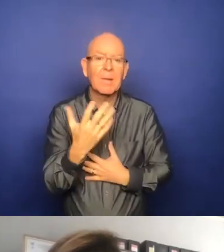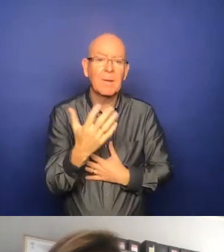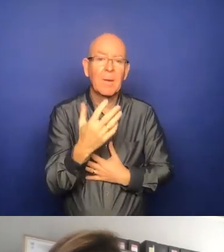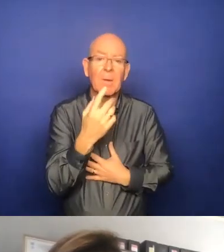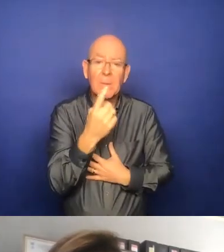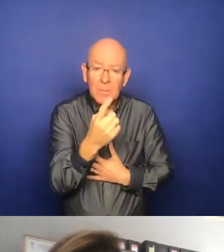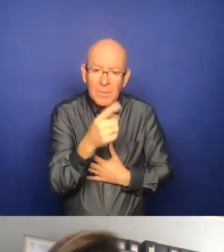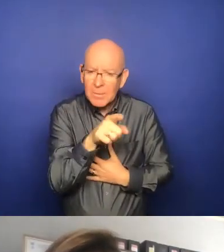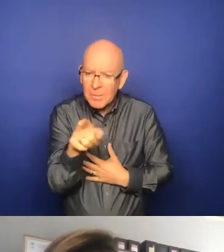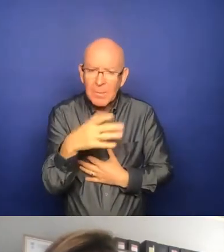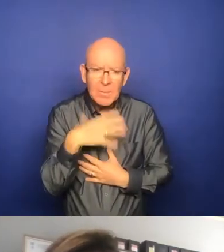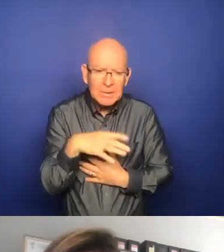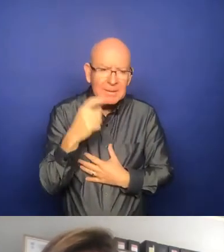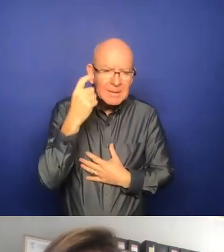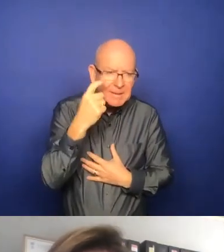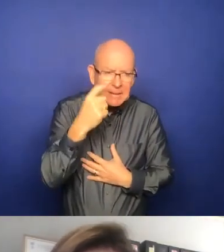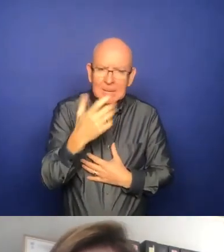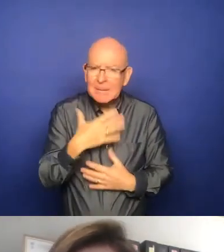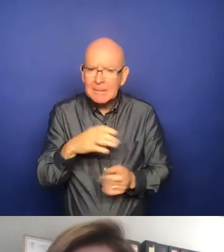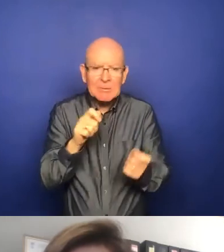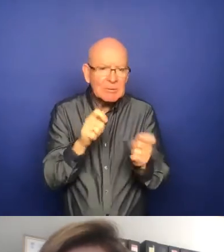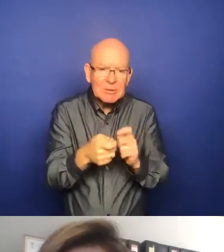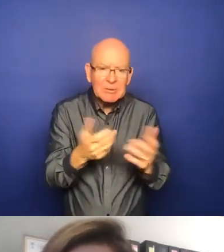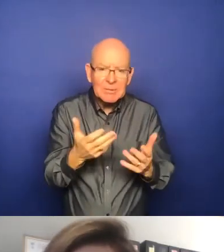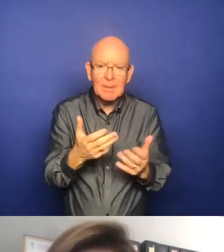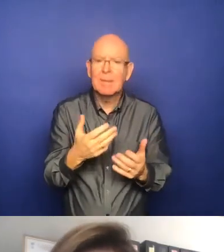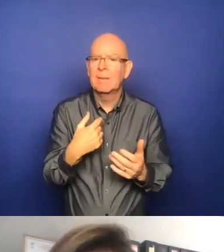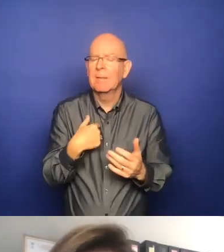on this question. So one thing that you think that needs to change,